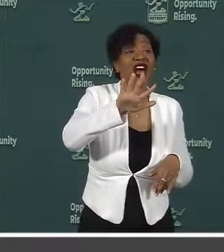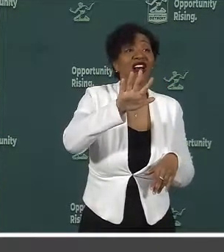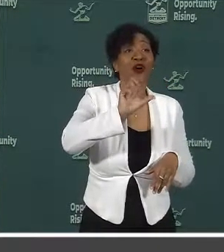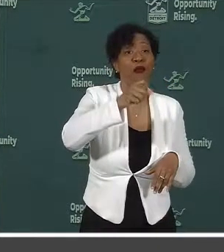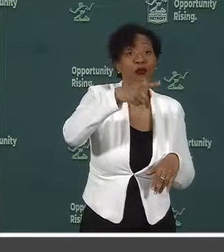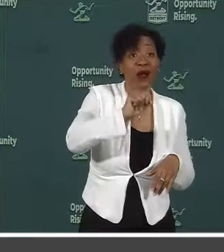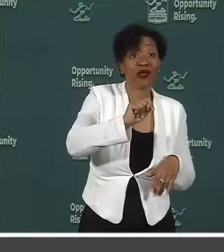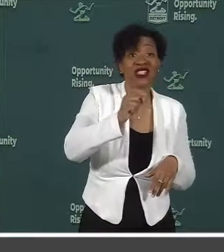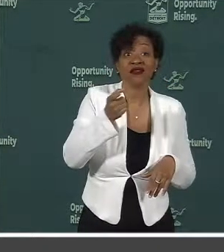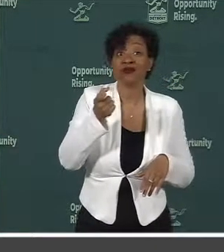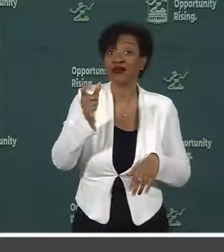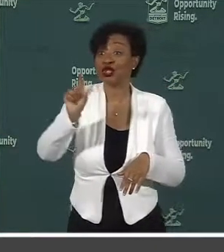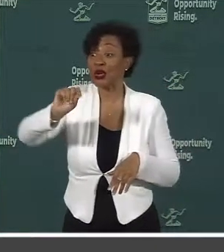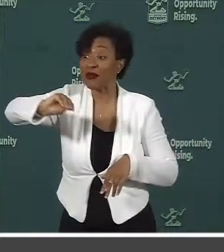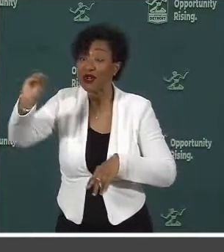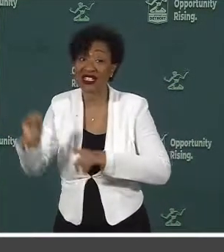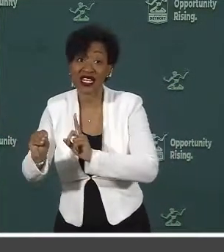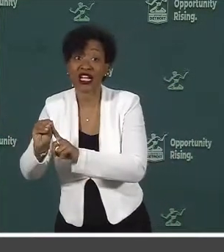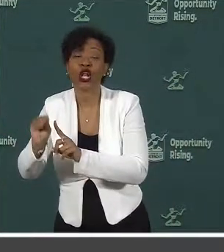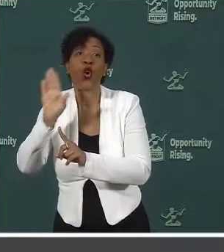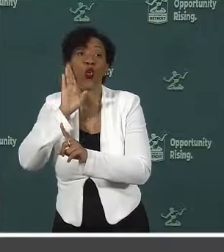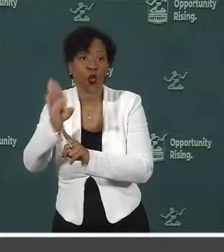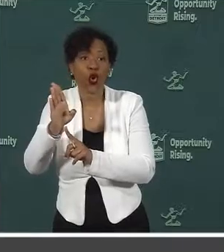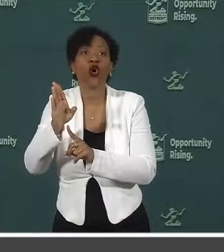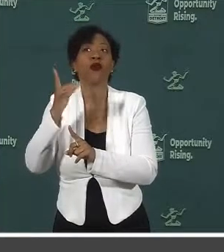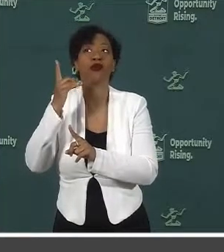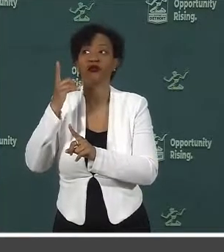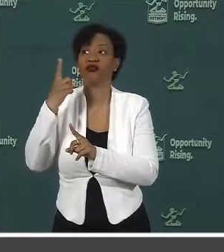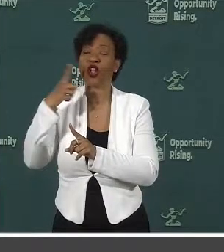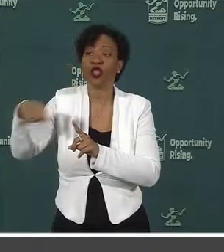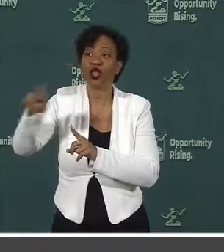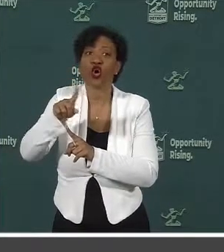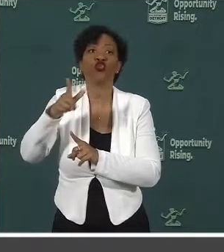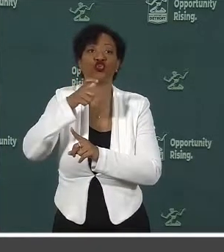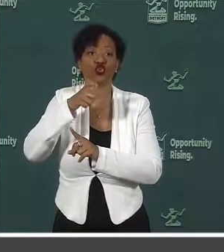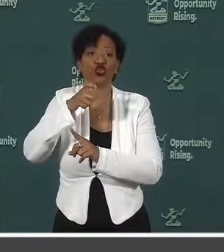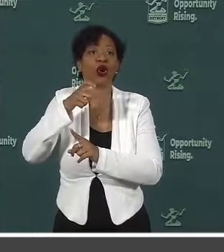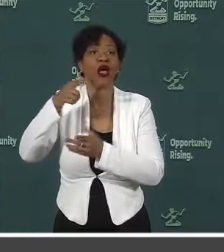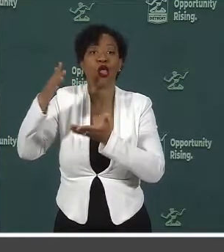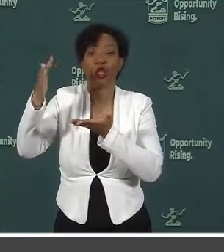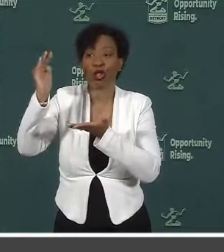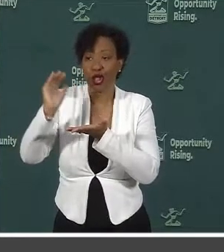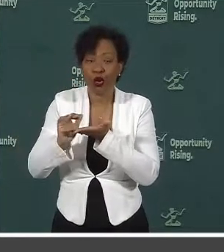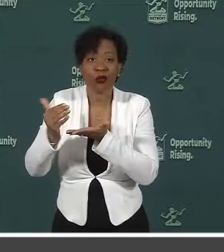STREET FROM WHERE WE ARE TODAY WE'RE REBUILDING THE ABANDONED